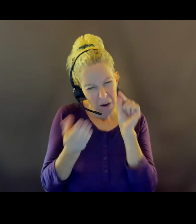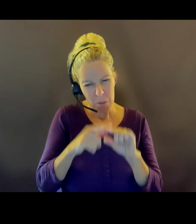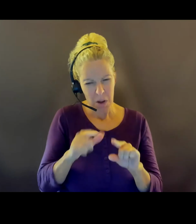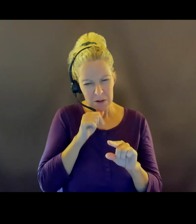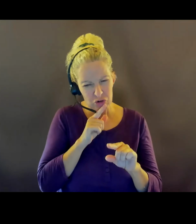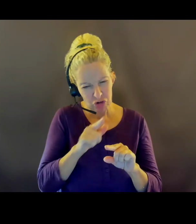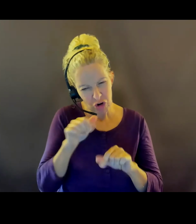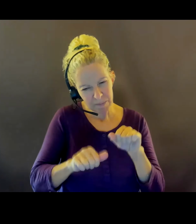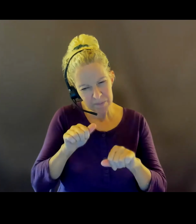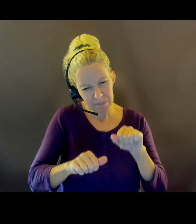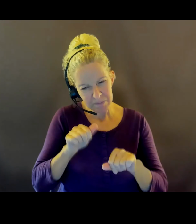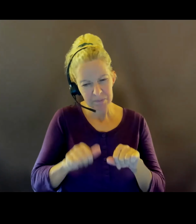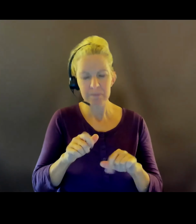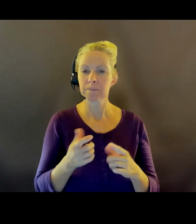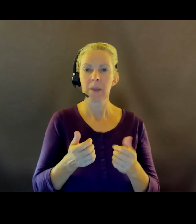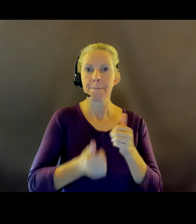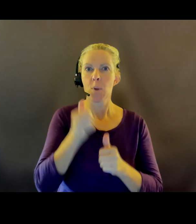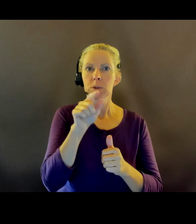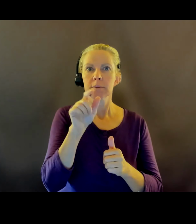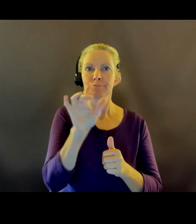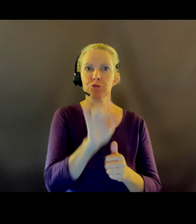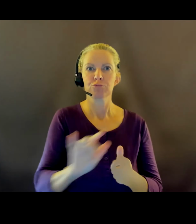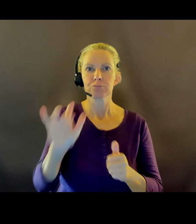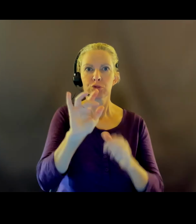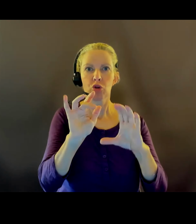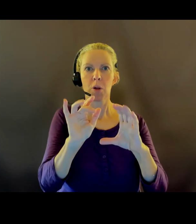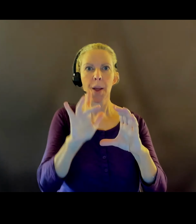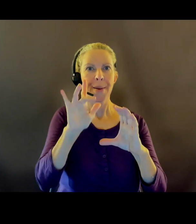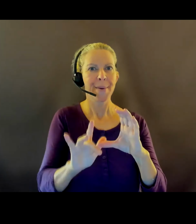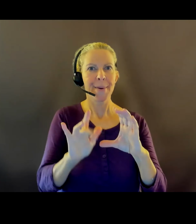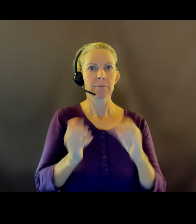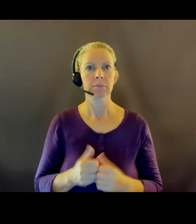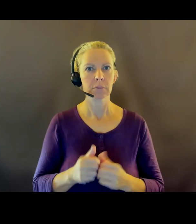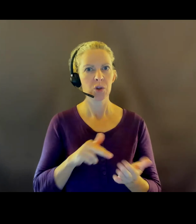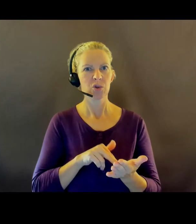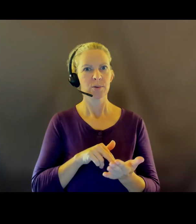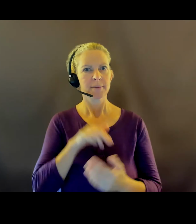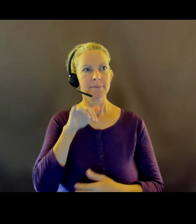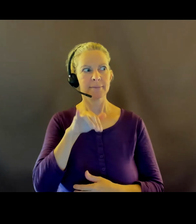For the most part, I would not see anything. That's when she said oh, you are color-blind.